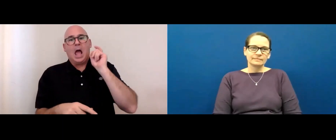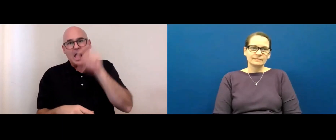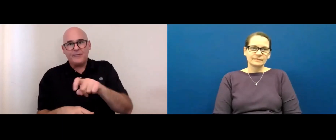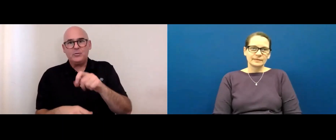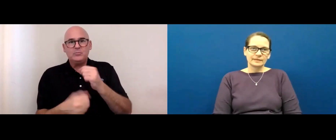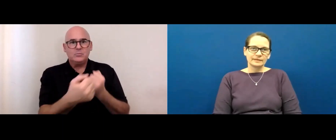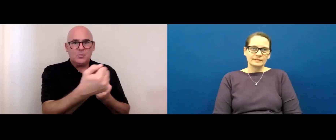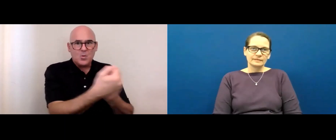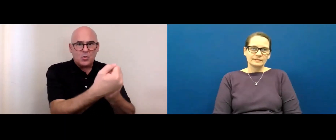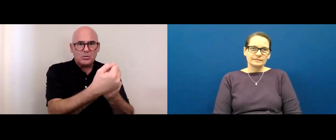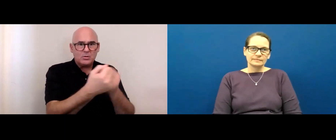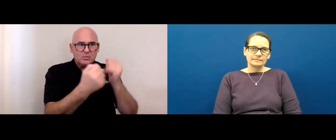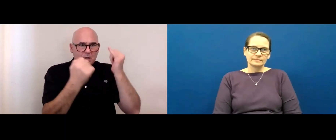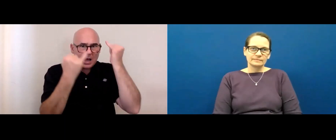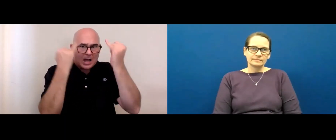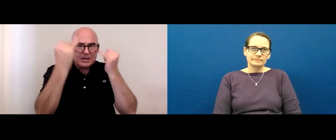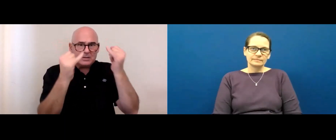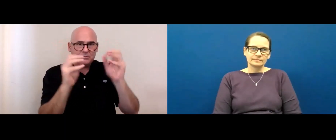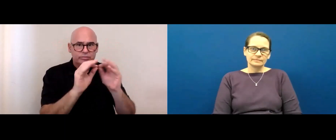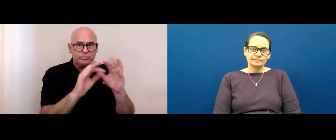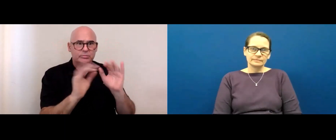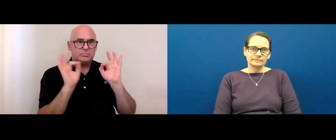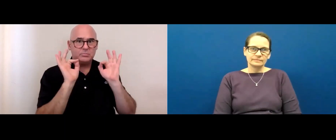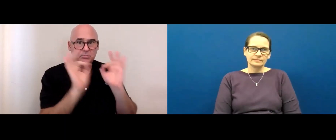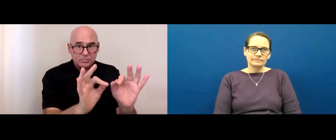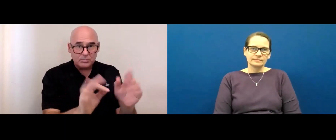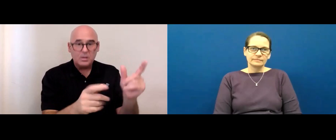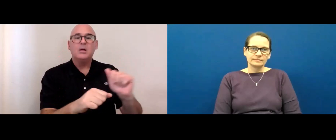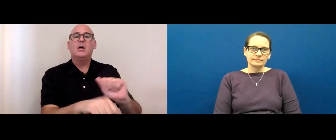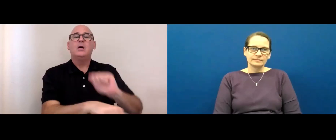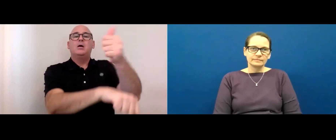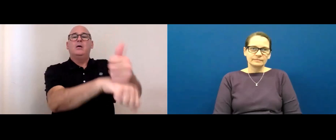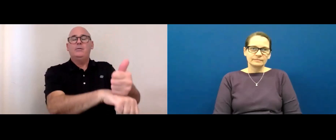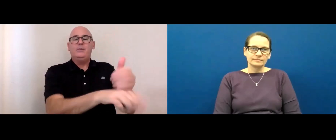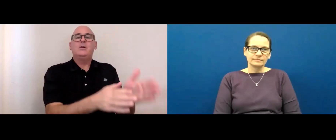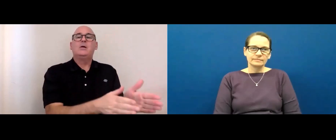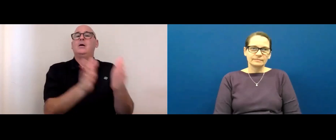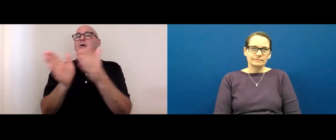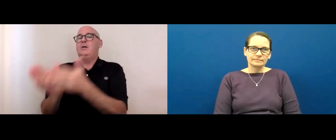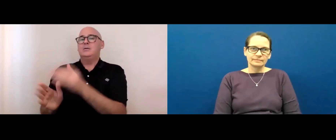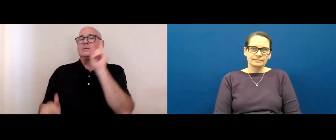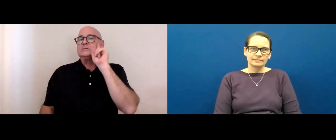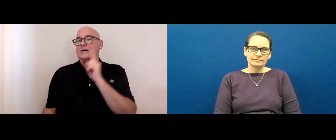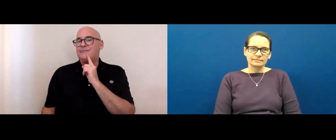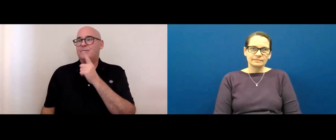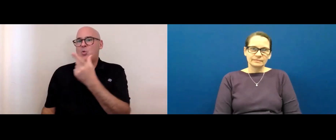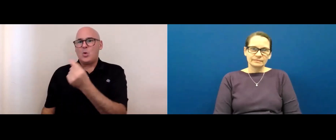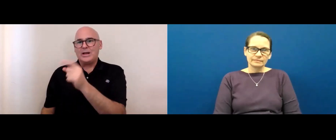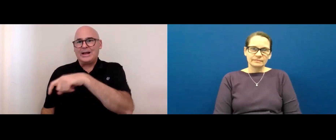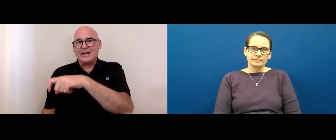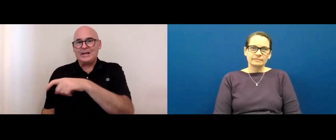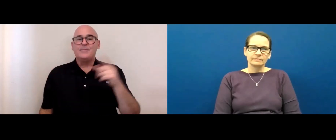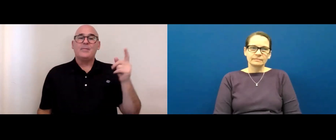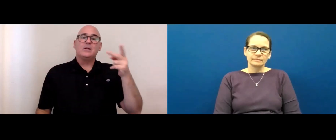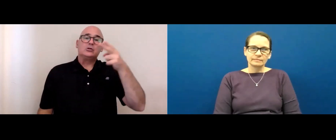and the other groups the deaf and hearing need to listen to them then the deaf people could explain